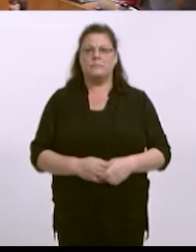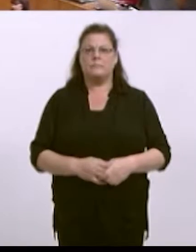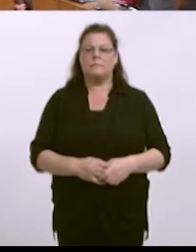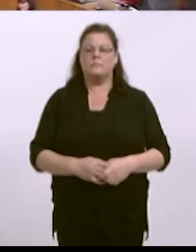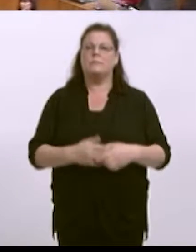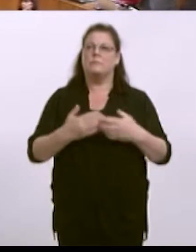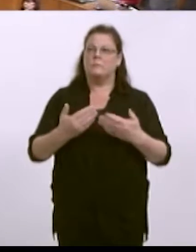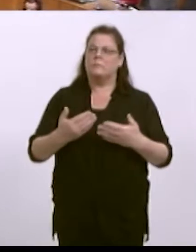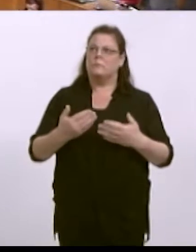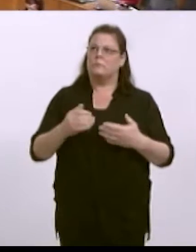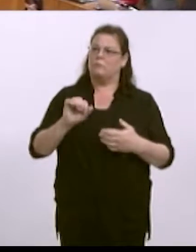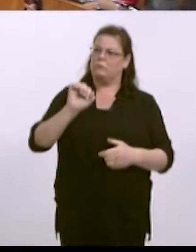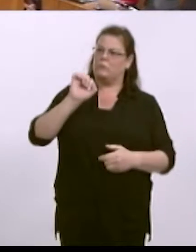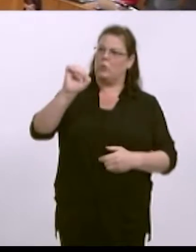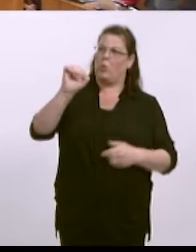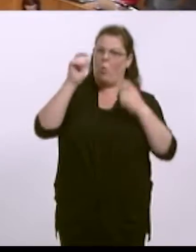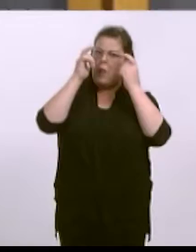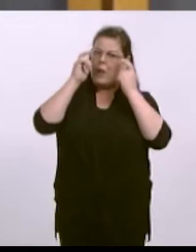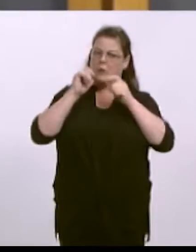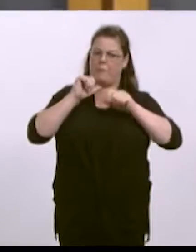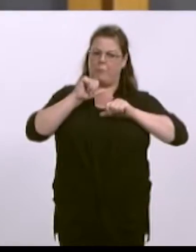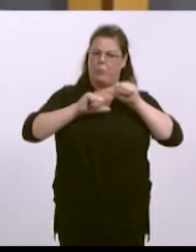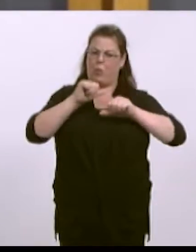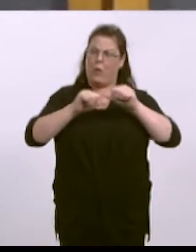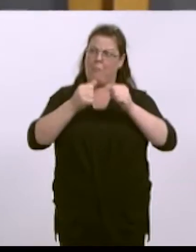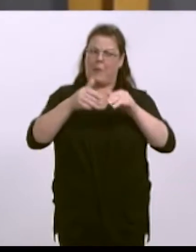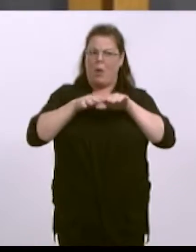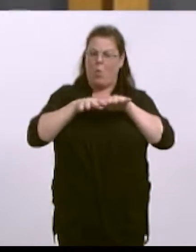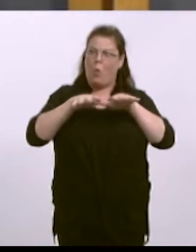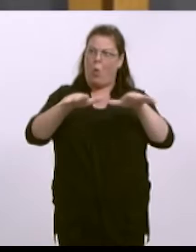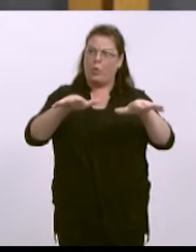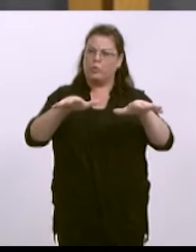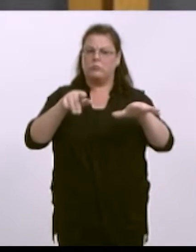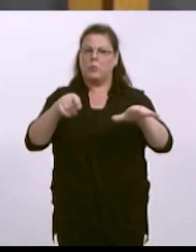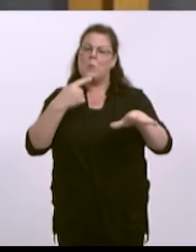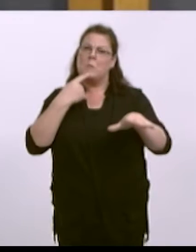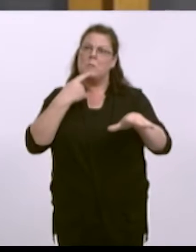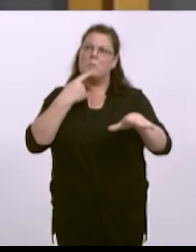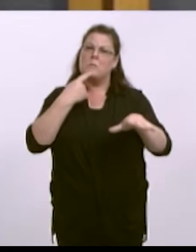ddarn o ddeddfwriaeth a oedd yn fater o drafodaeth rhwng ein dwy blaid ninnau, sef y darn ar